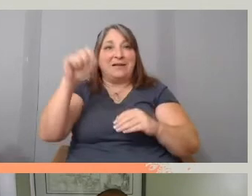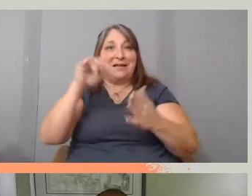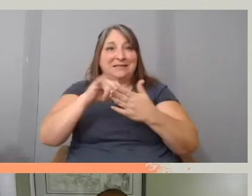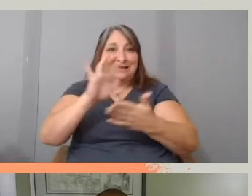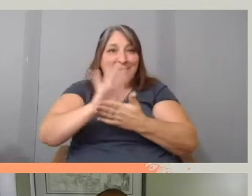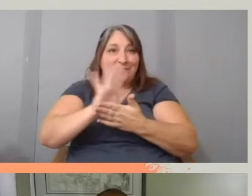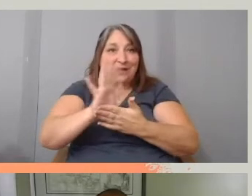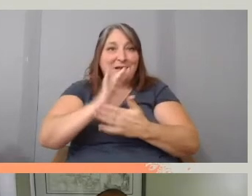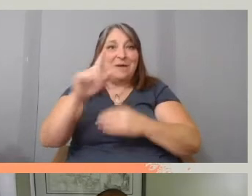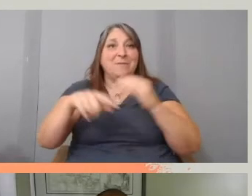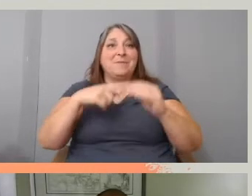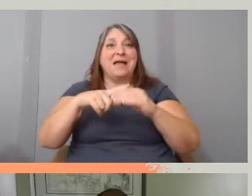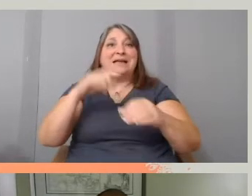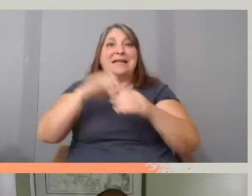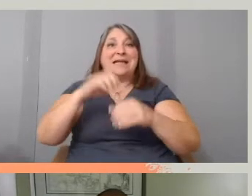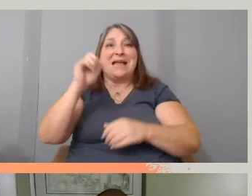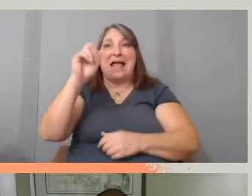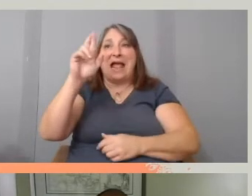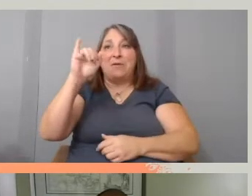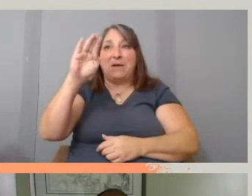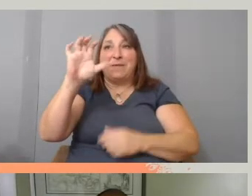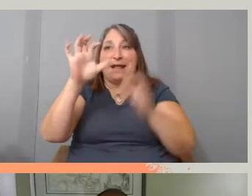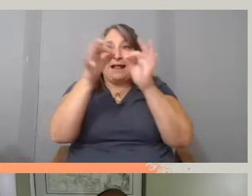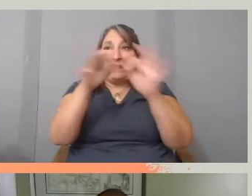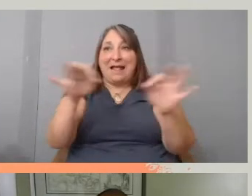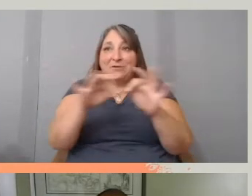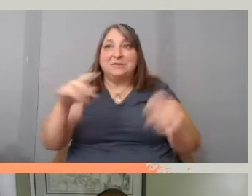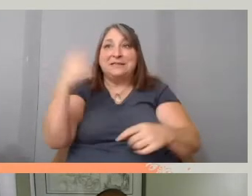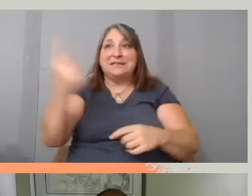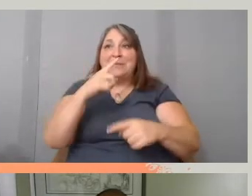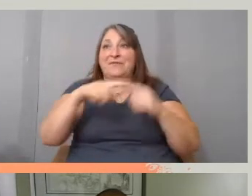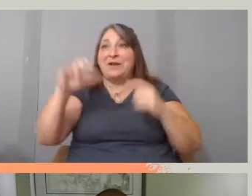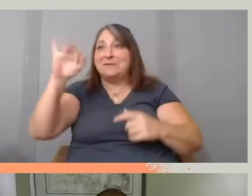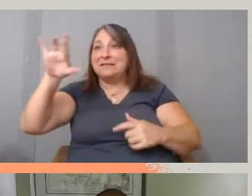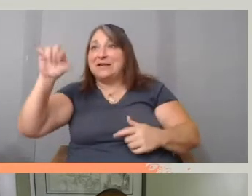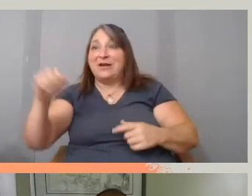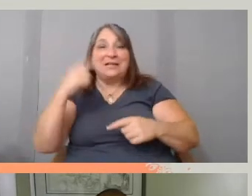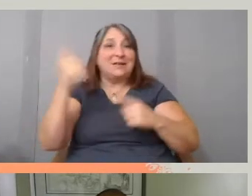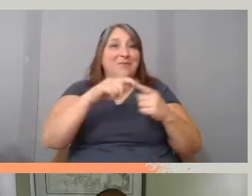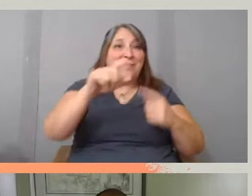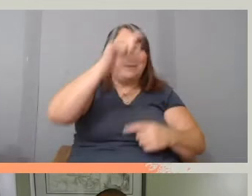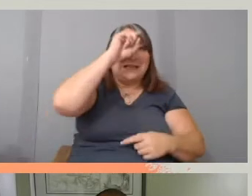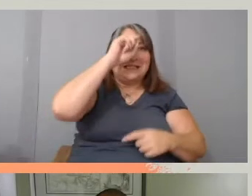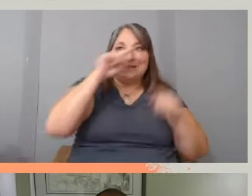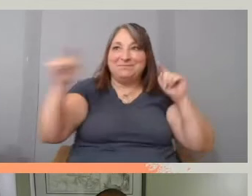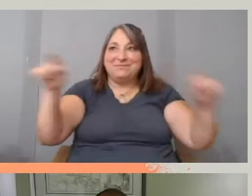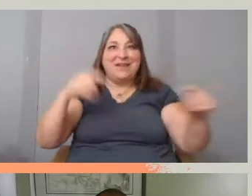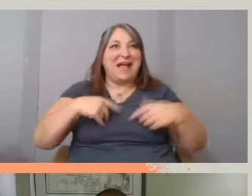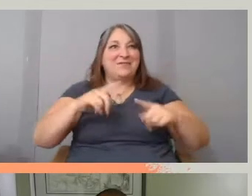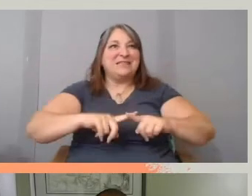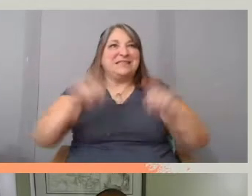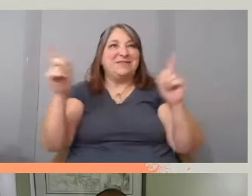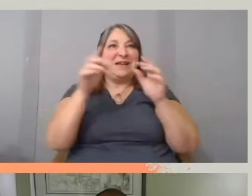this is a film that is an Arabic language. However, someone from Syria and someone from Egypt may have differences in language or colloquialisms